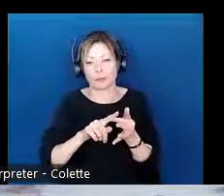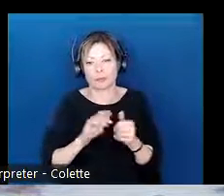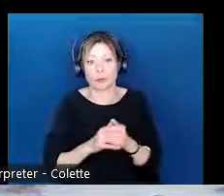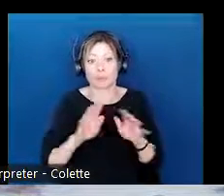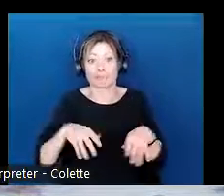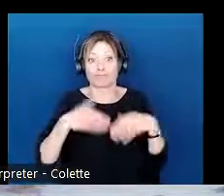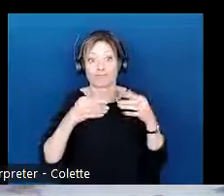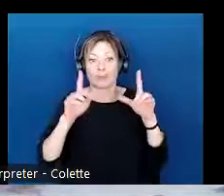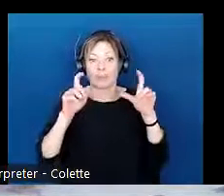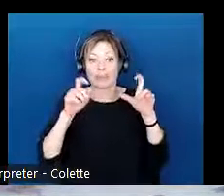Bear with me one sec